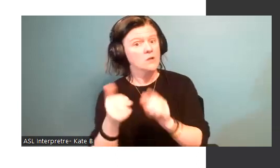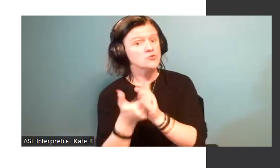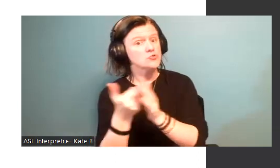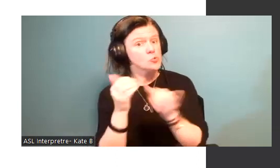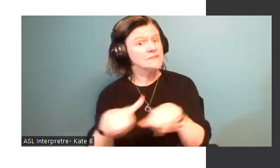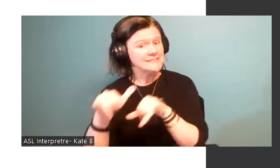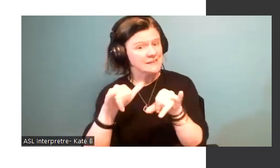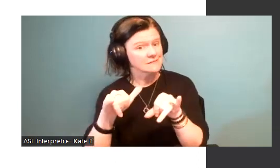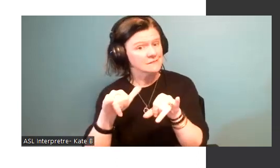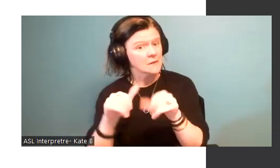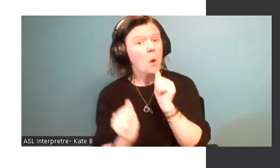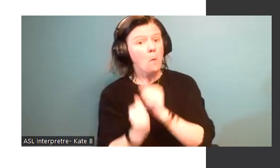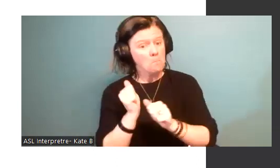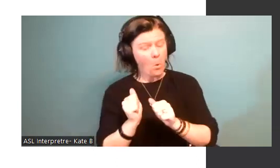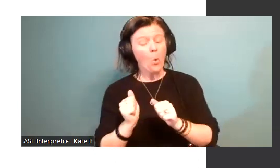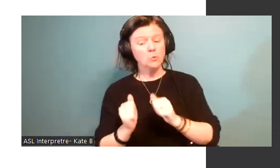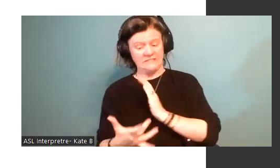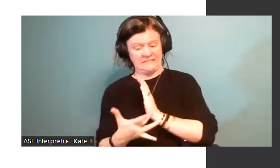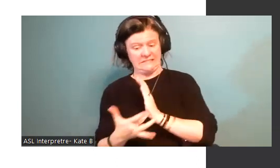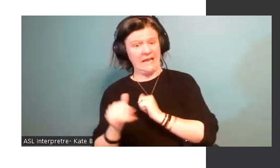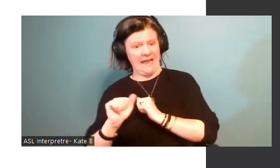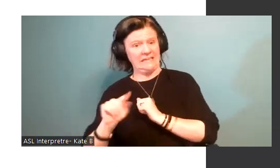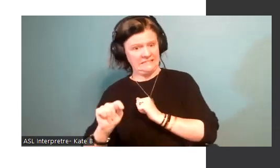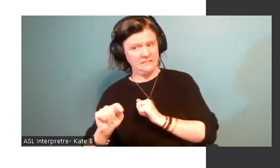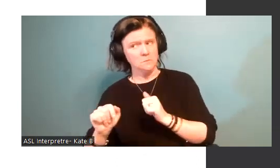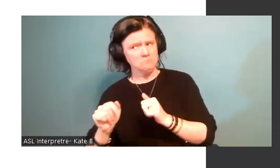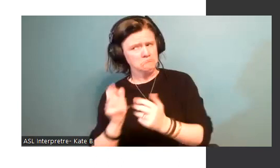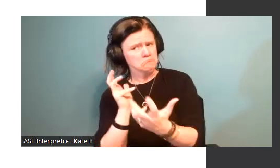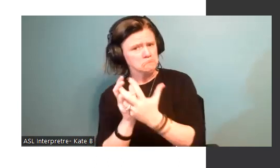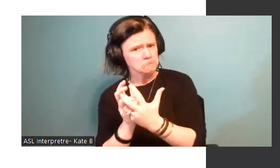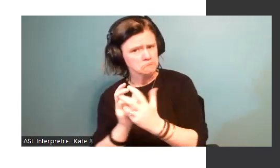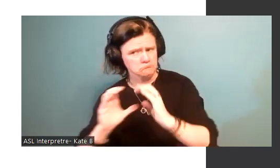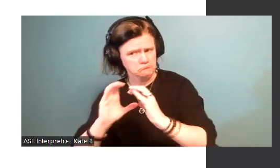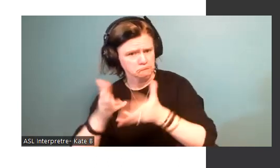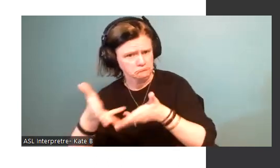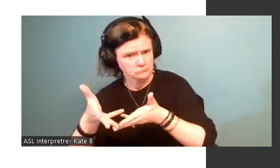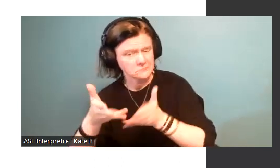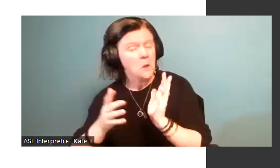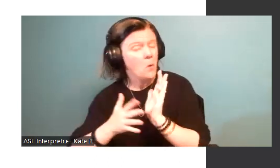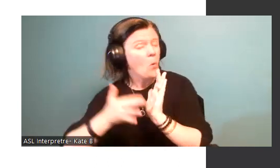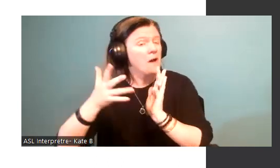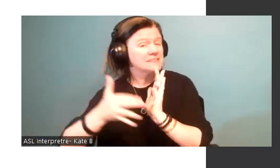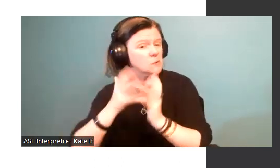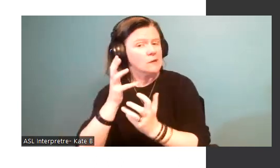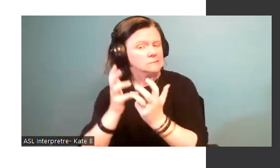button, it can cause duplicate or unexpected or nonstandard behavior. ARIA is a fairly new